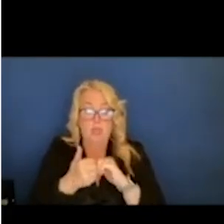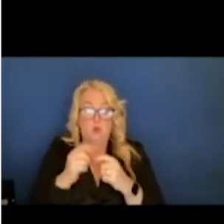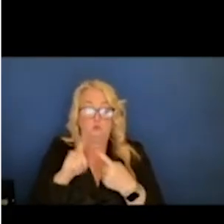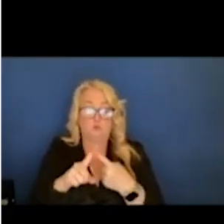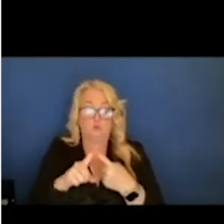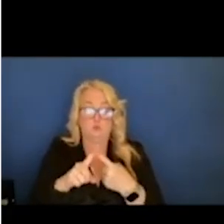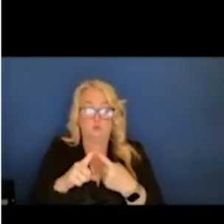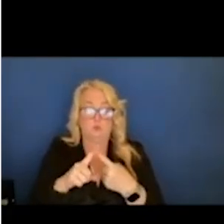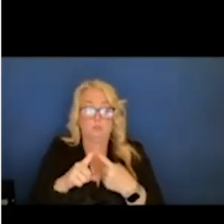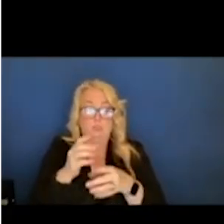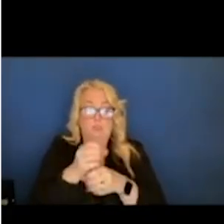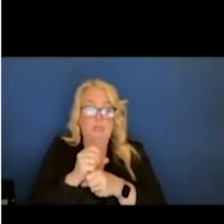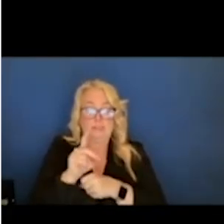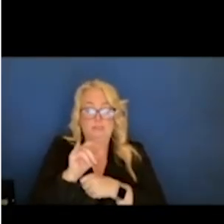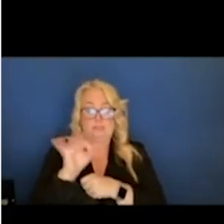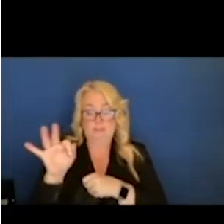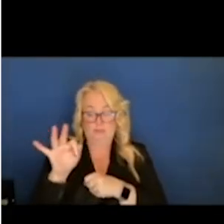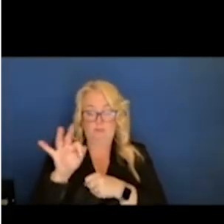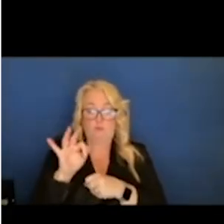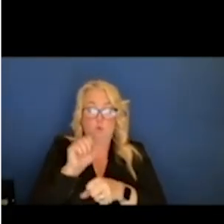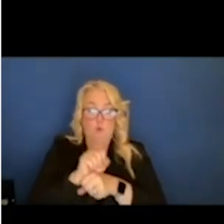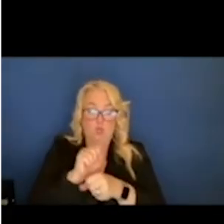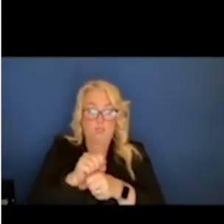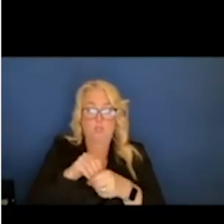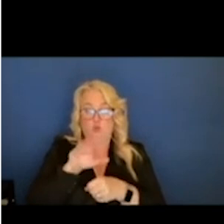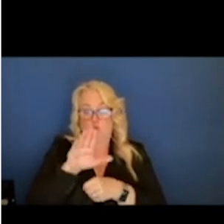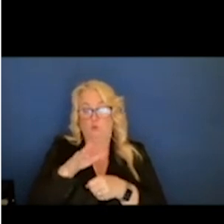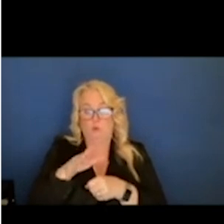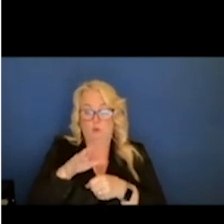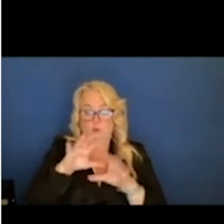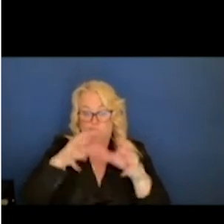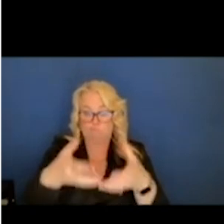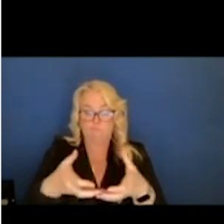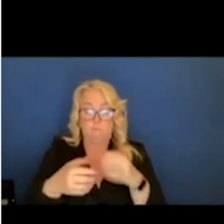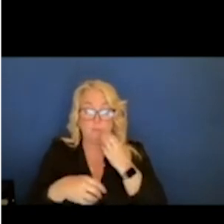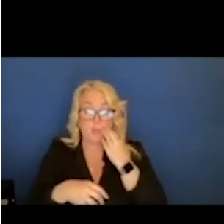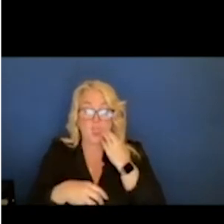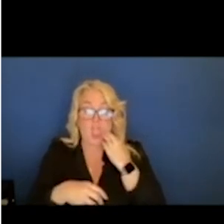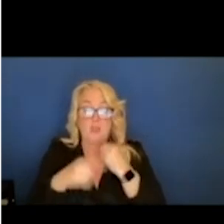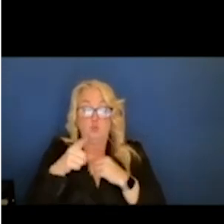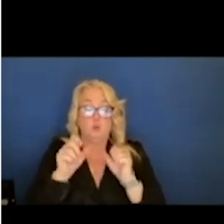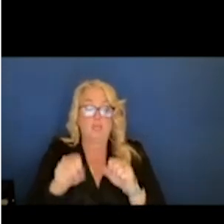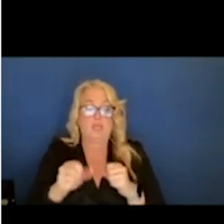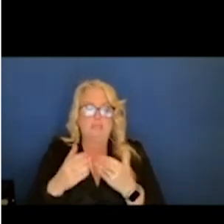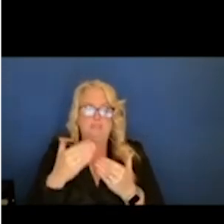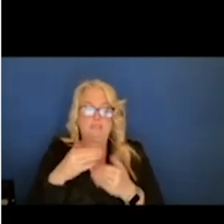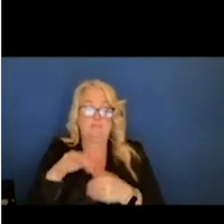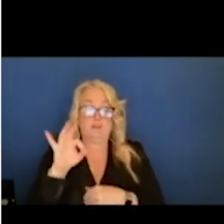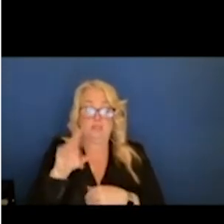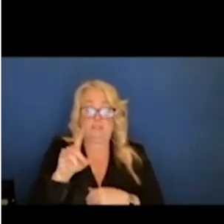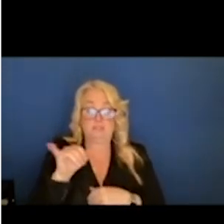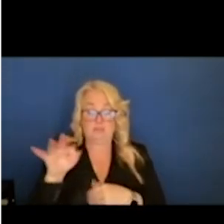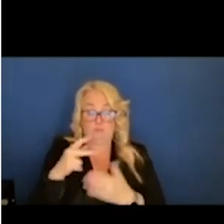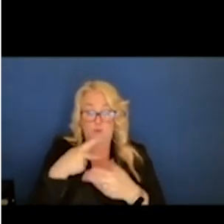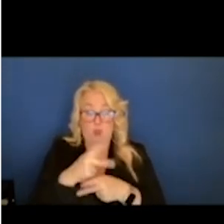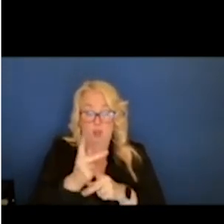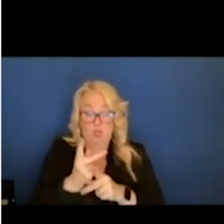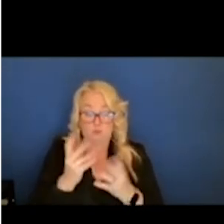and how to put DIF strategies to work in your own setting. You can easily locate DIF products by